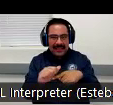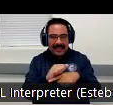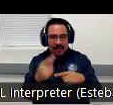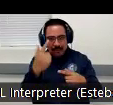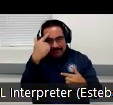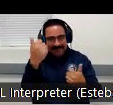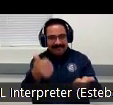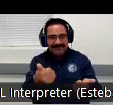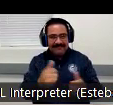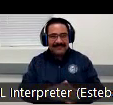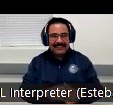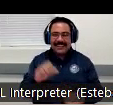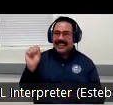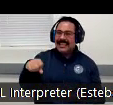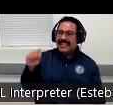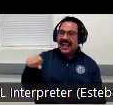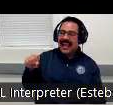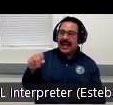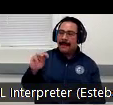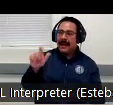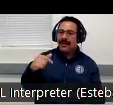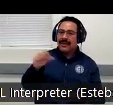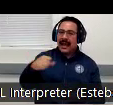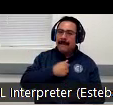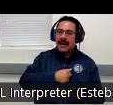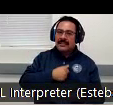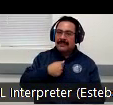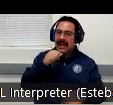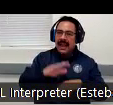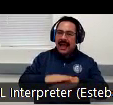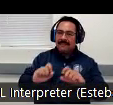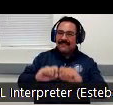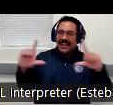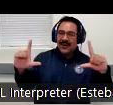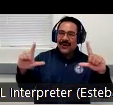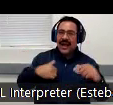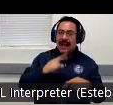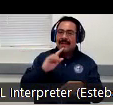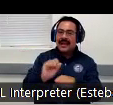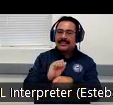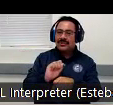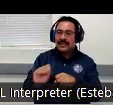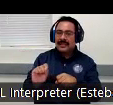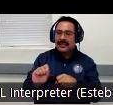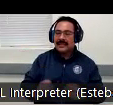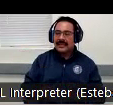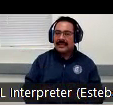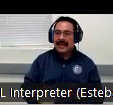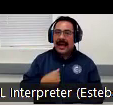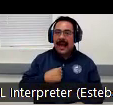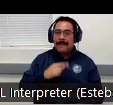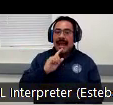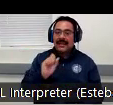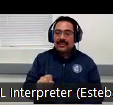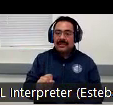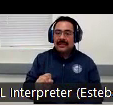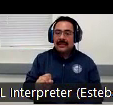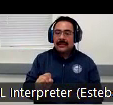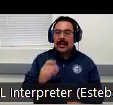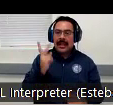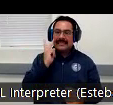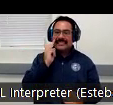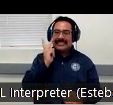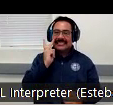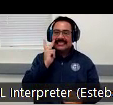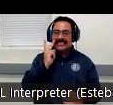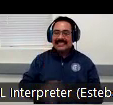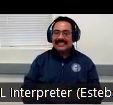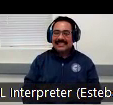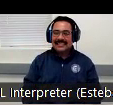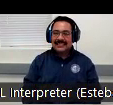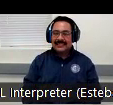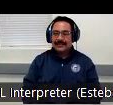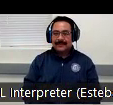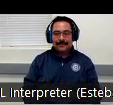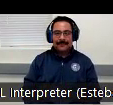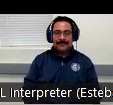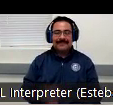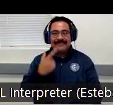Yeah. I I apologize for not being on video. I'm actually--sorry I'm trying to see